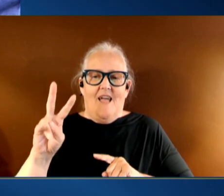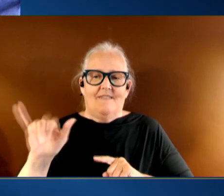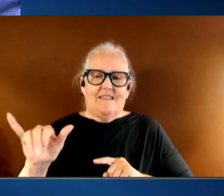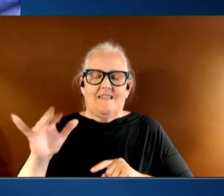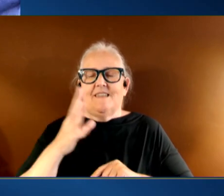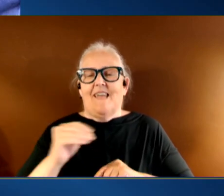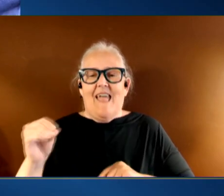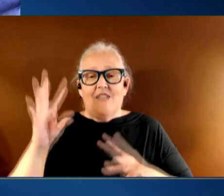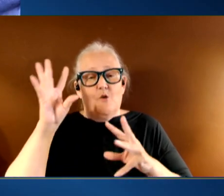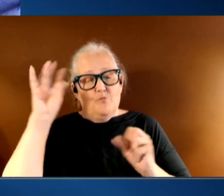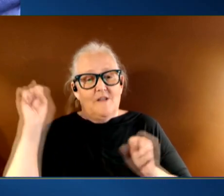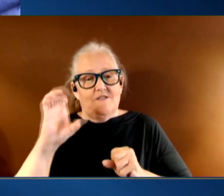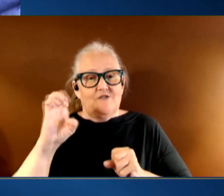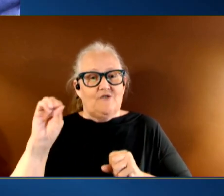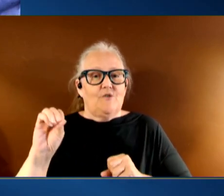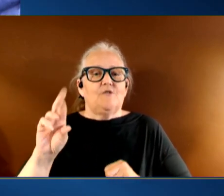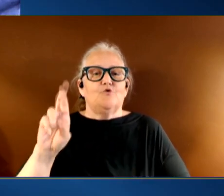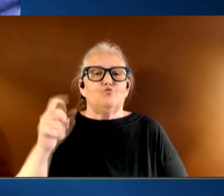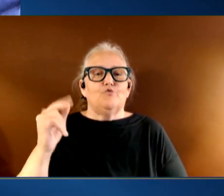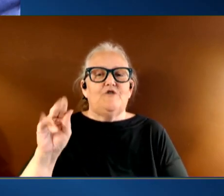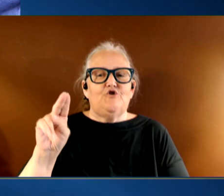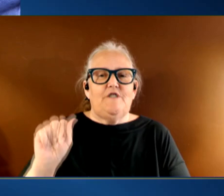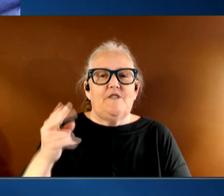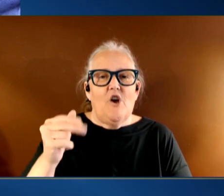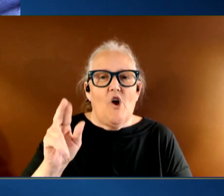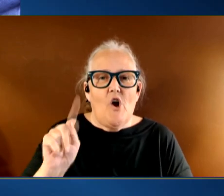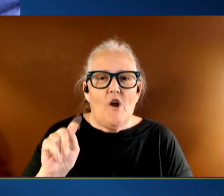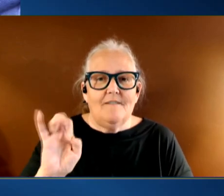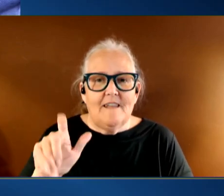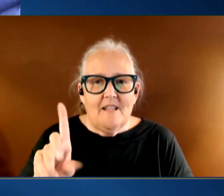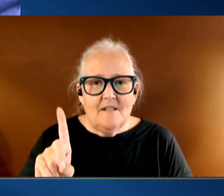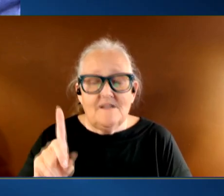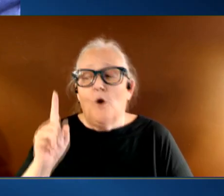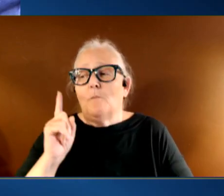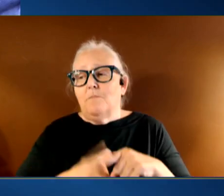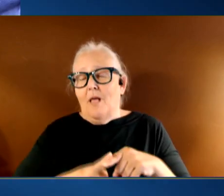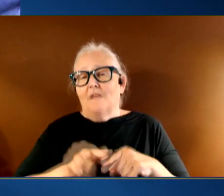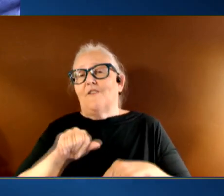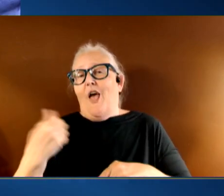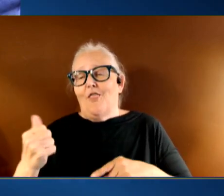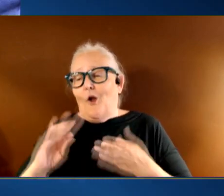Miss Regina Hartfield. And then all of my fellow community based organization organized